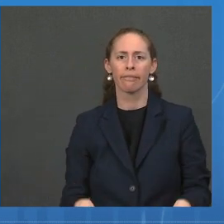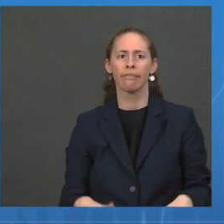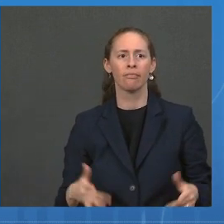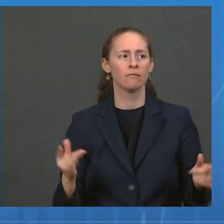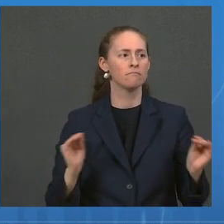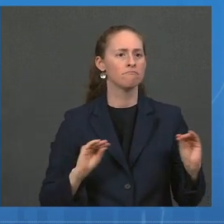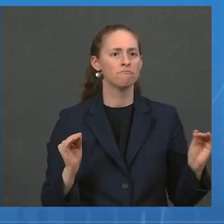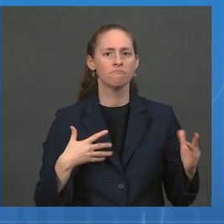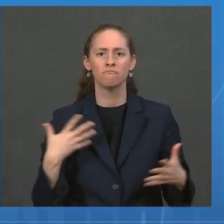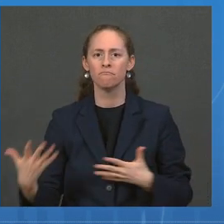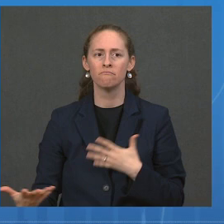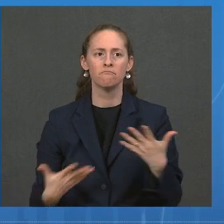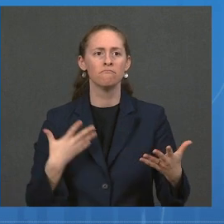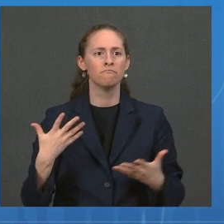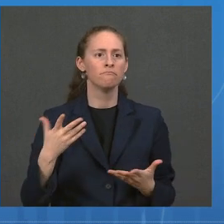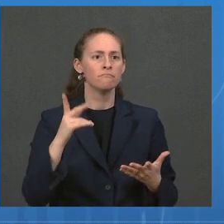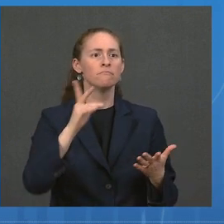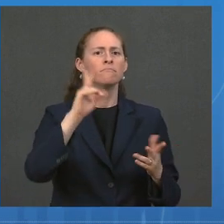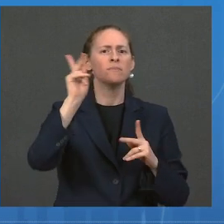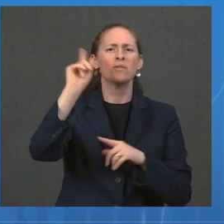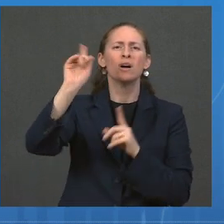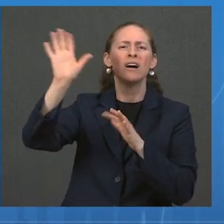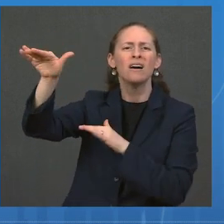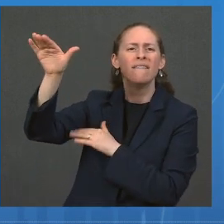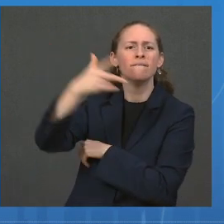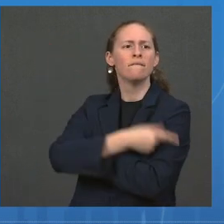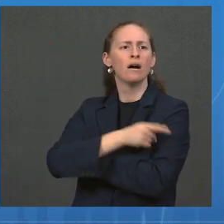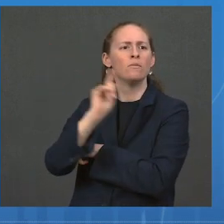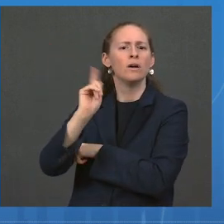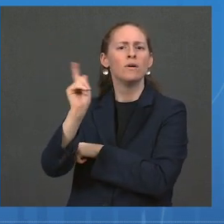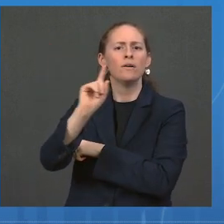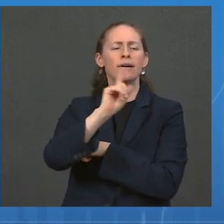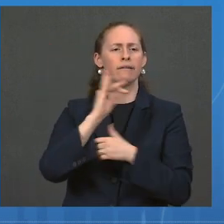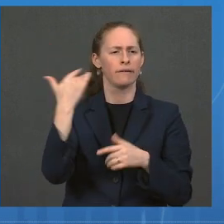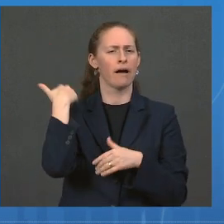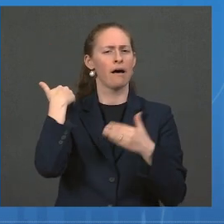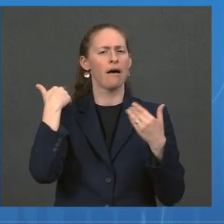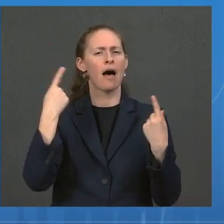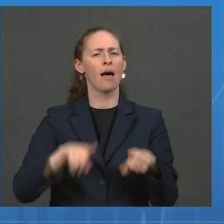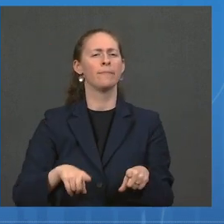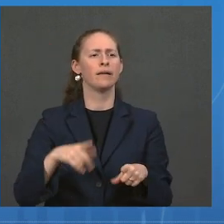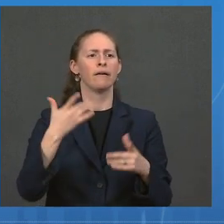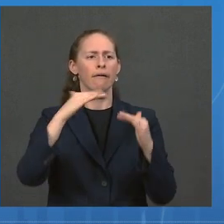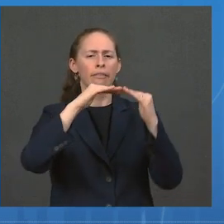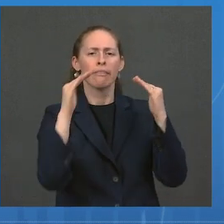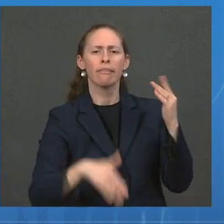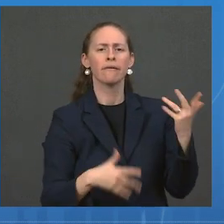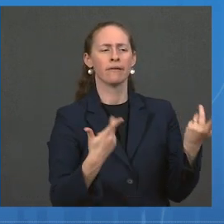were not able to receive their vaccines as efficiently, equitably as possible.